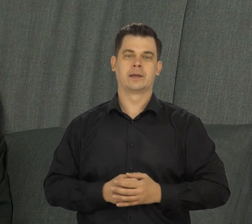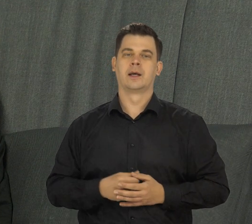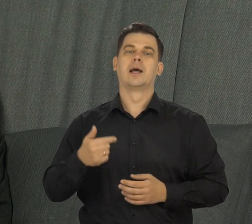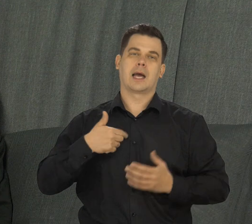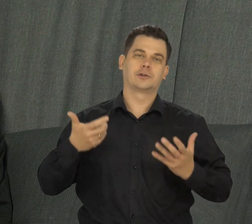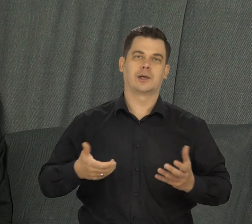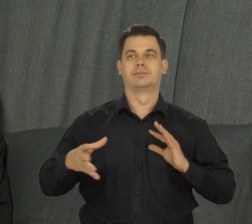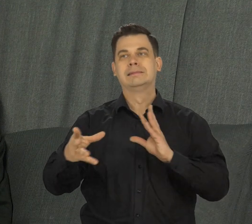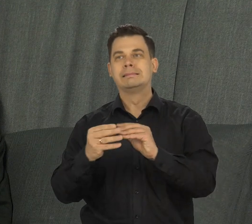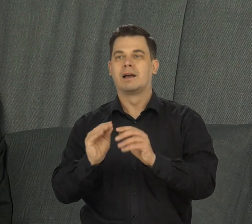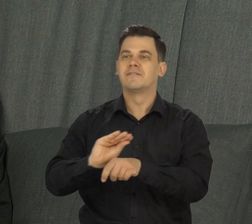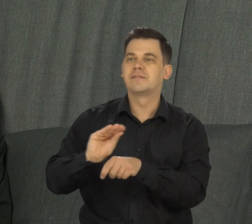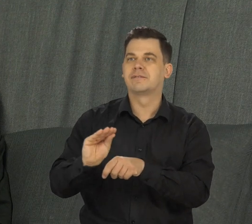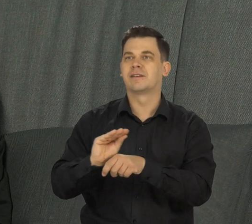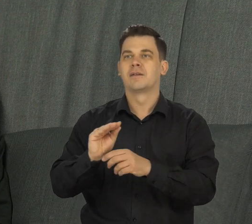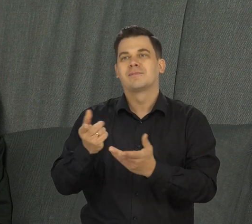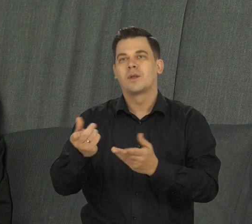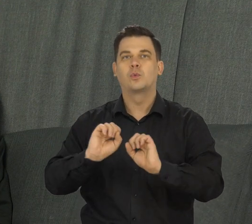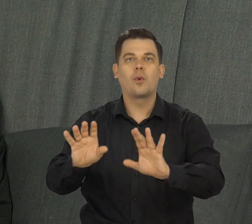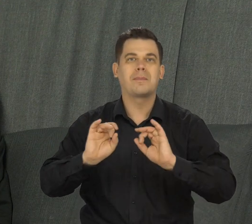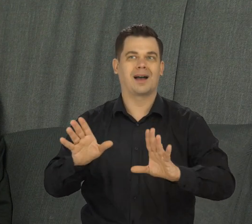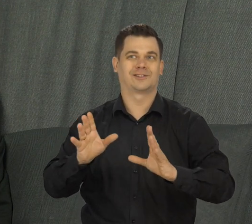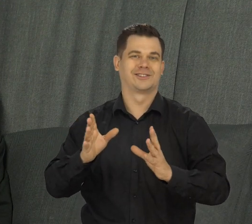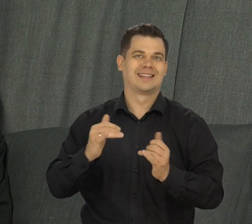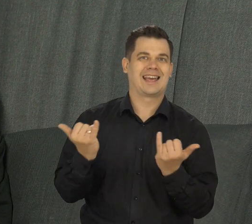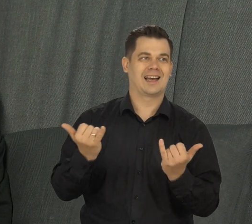I tried to be an interpreter at the doctor's office, at the office,